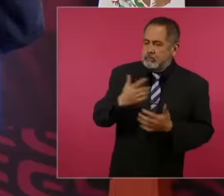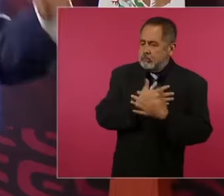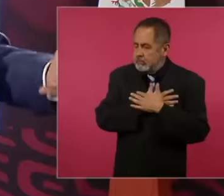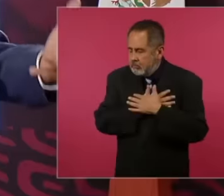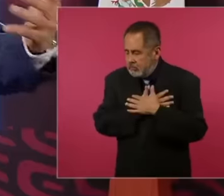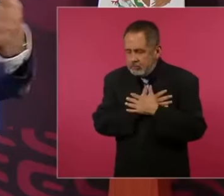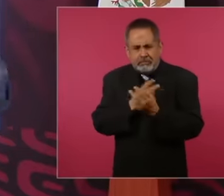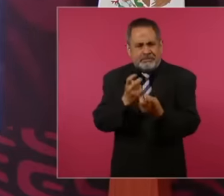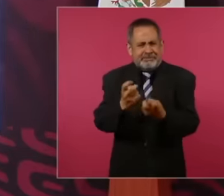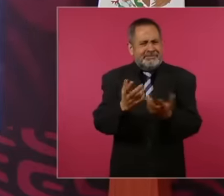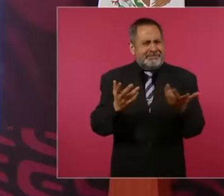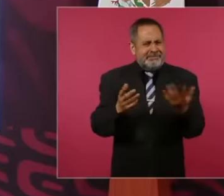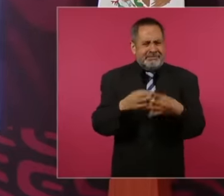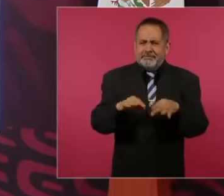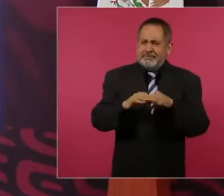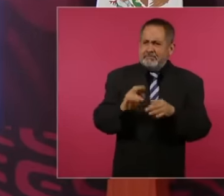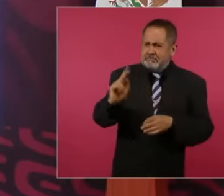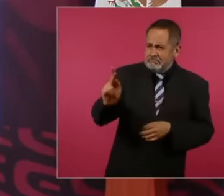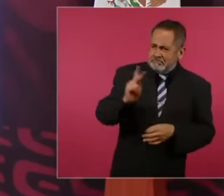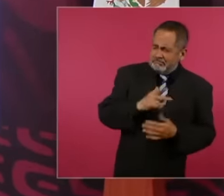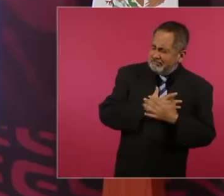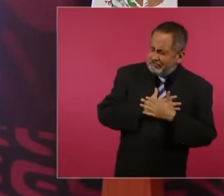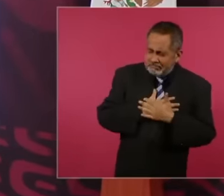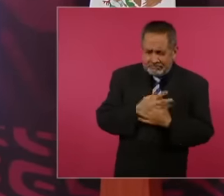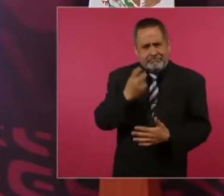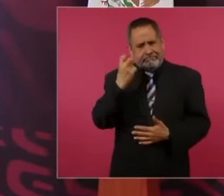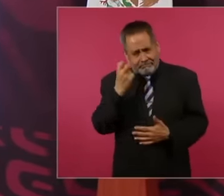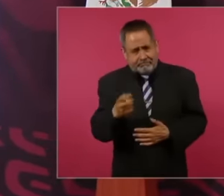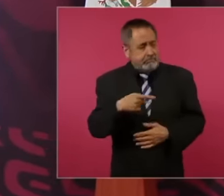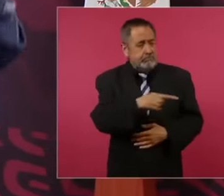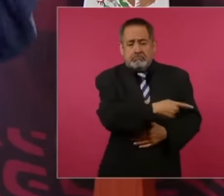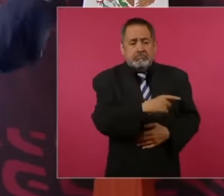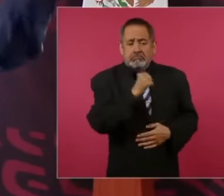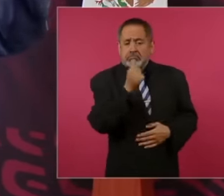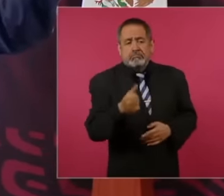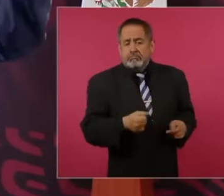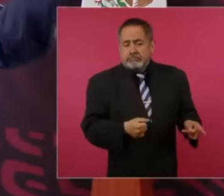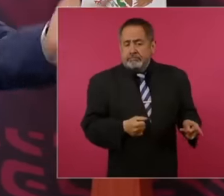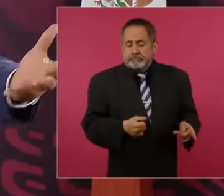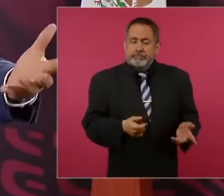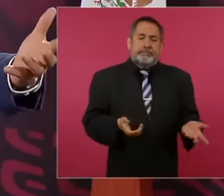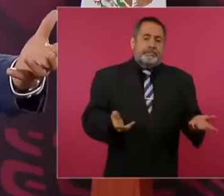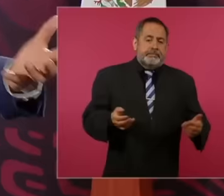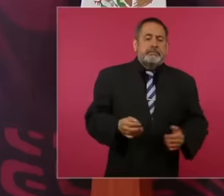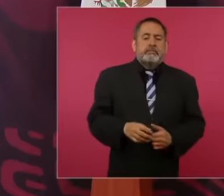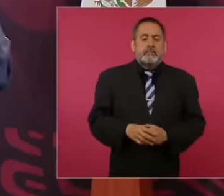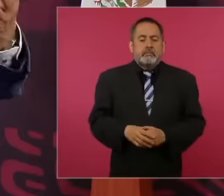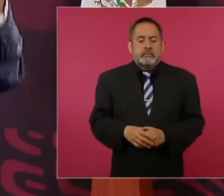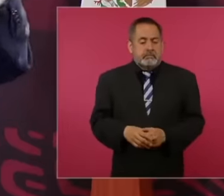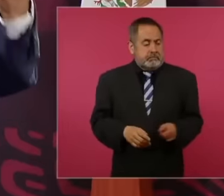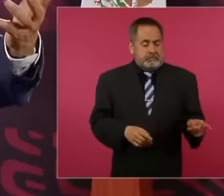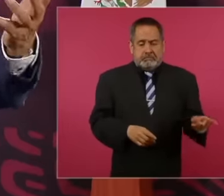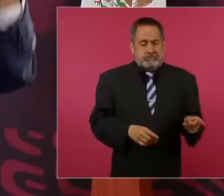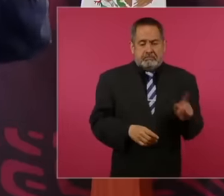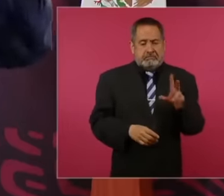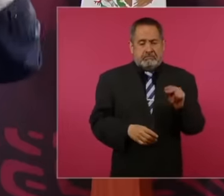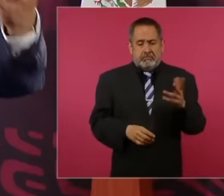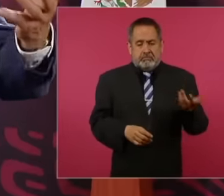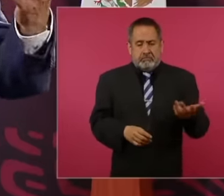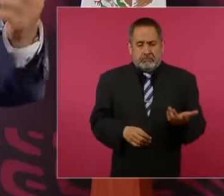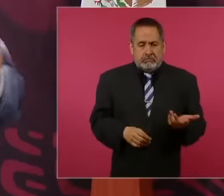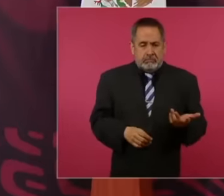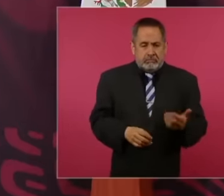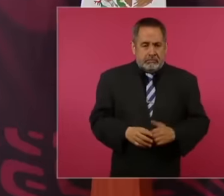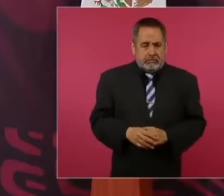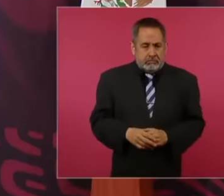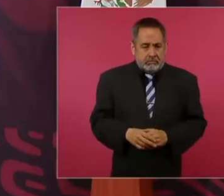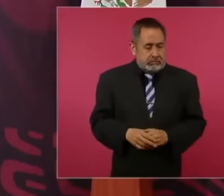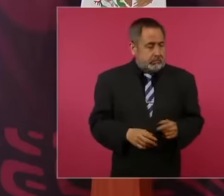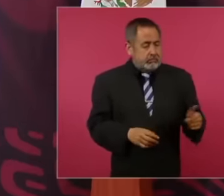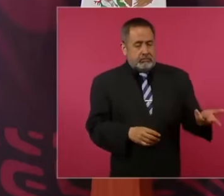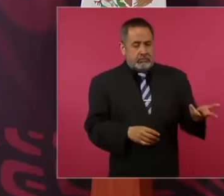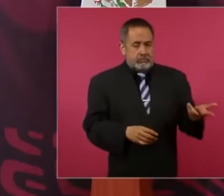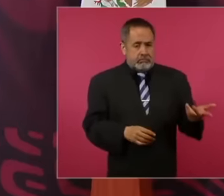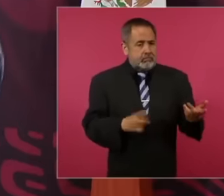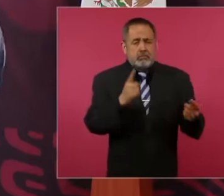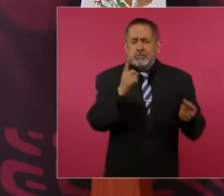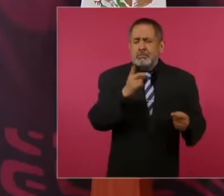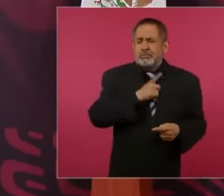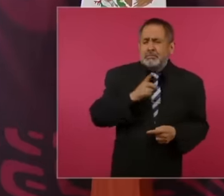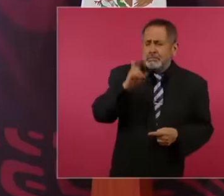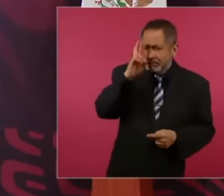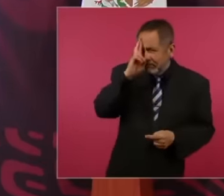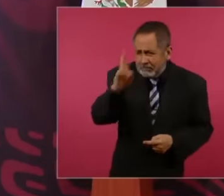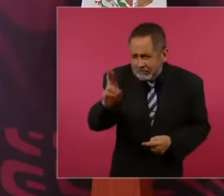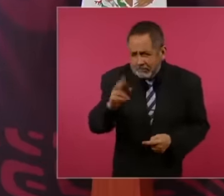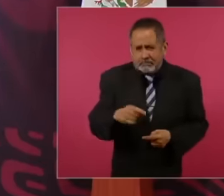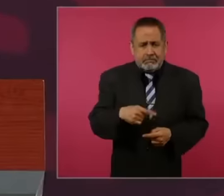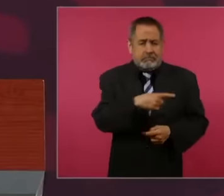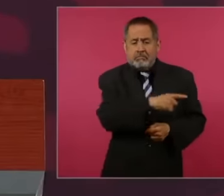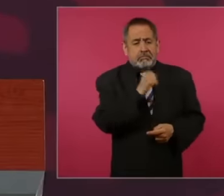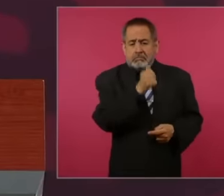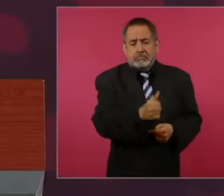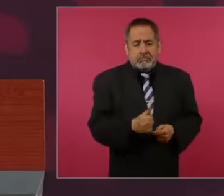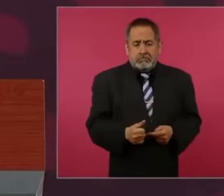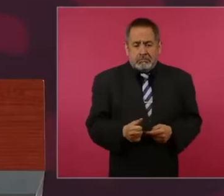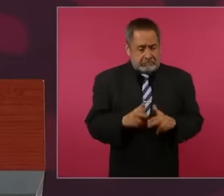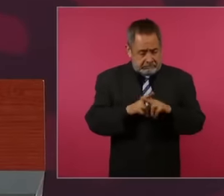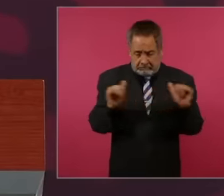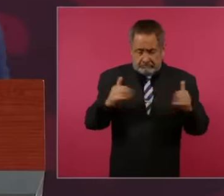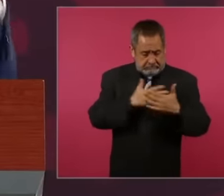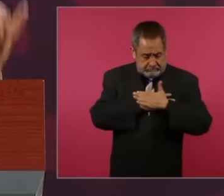their neighbor but let's not ask for Holy respect from the people because it will be very